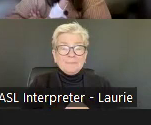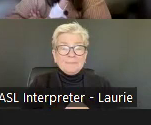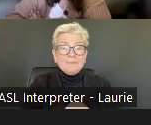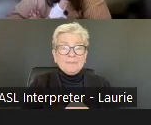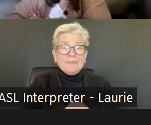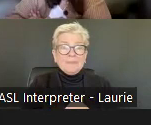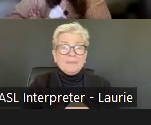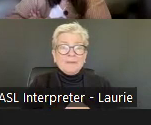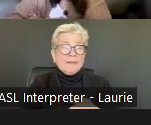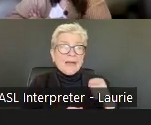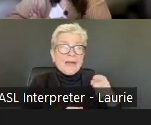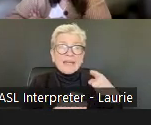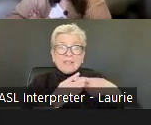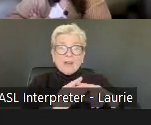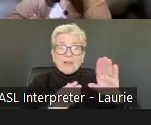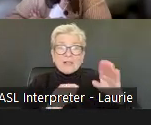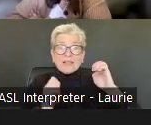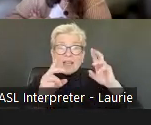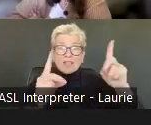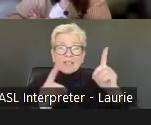and Henterson started his education career as a middle school math and